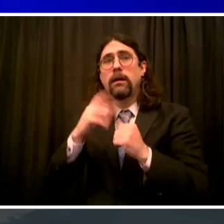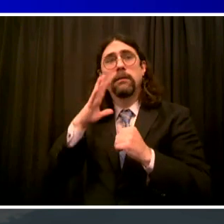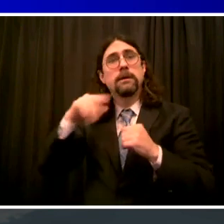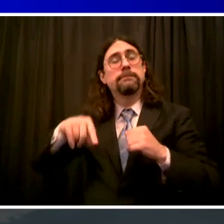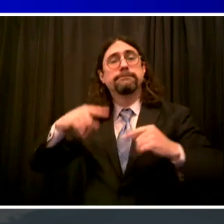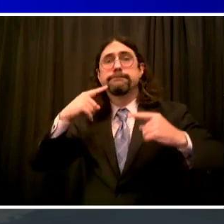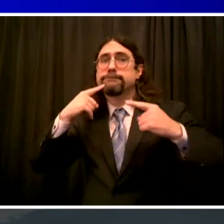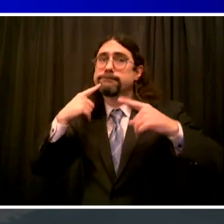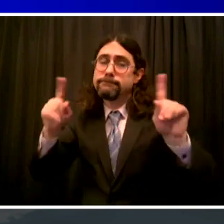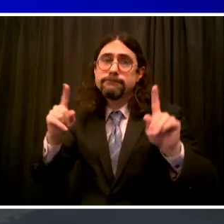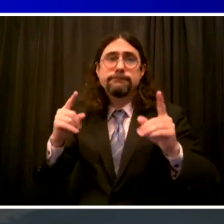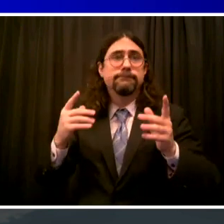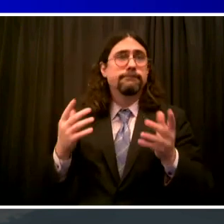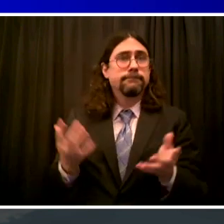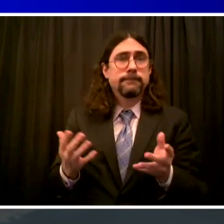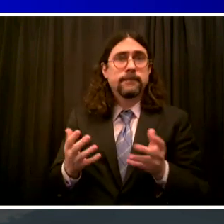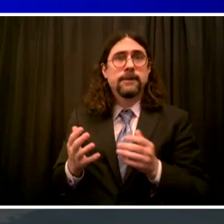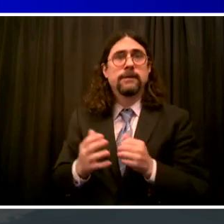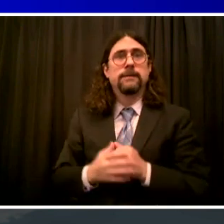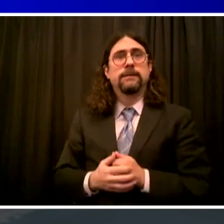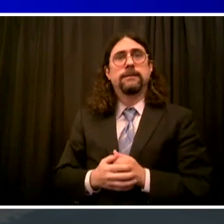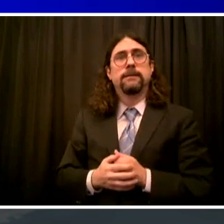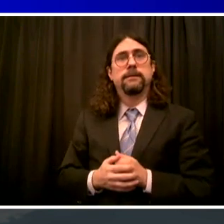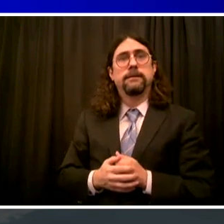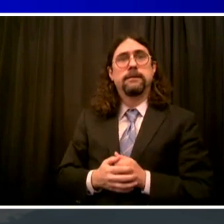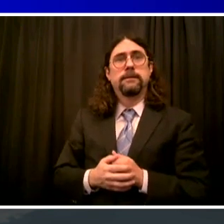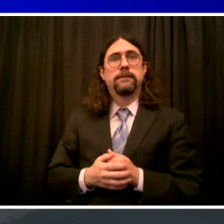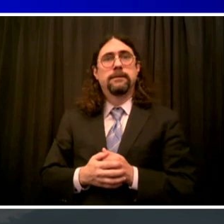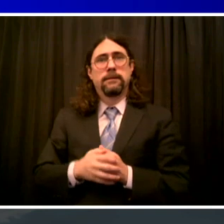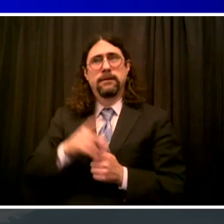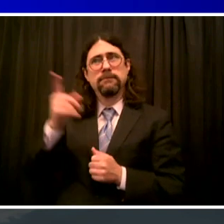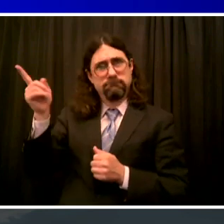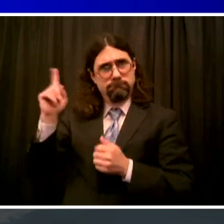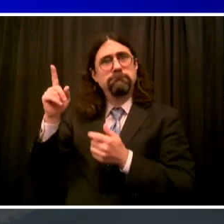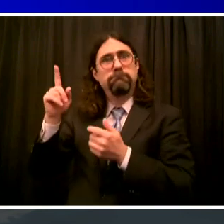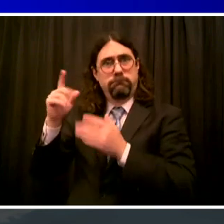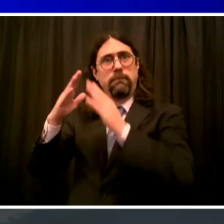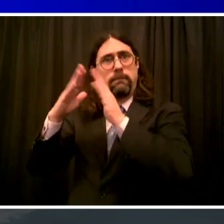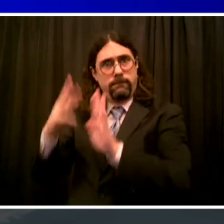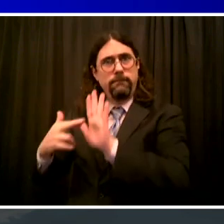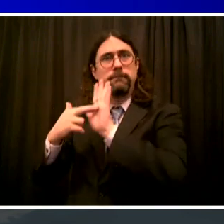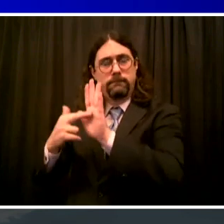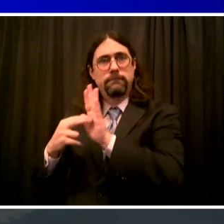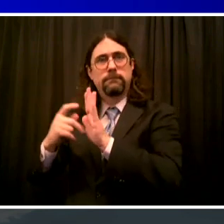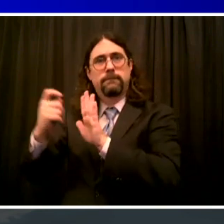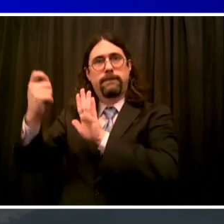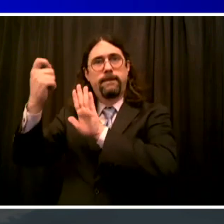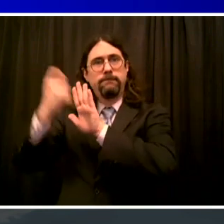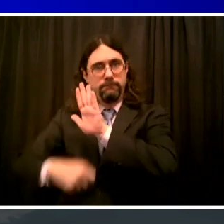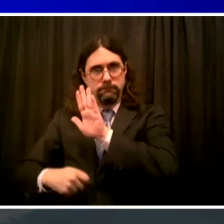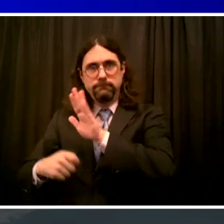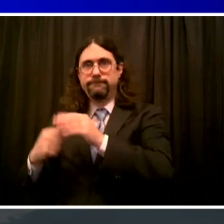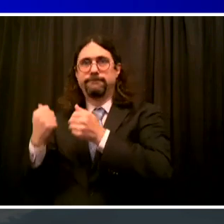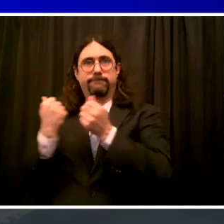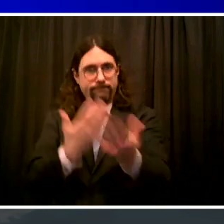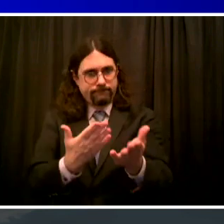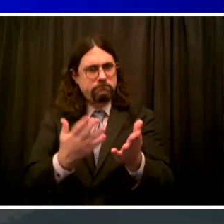MAKE ALL THE DIFFERENCE AND ENSURE THAT THIS PLAN GETS THROUGH, THE WAY IT IS, TEH WAY IT WOULD ACTUALLY